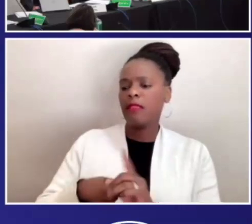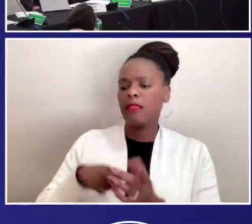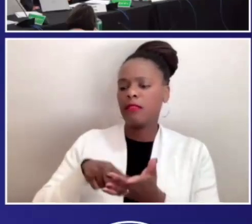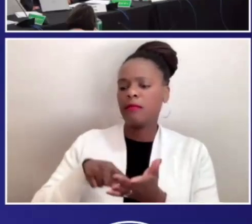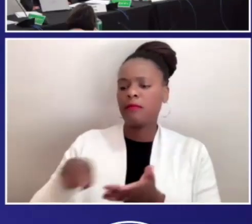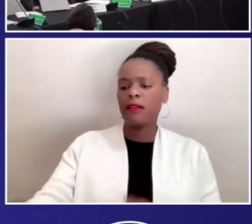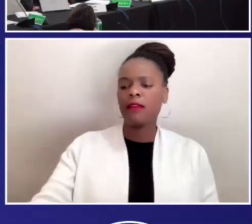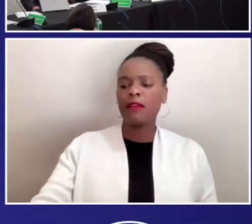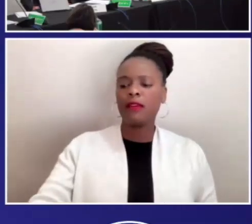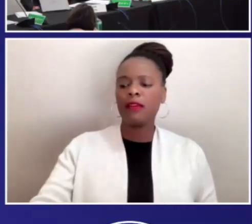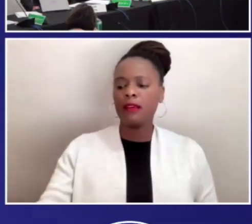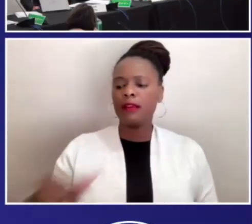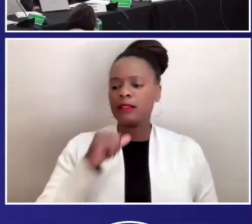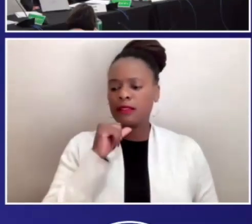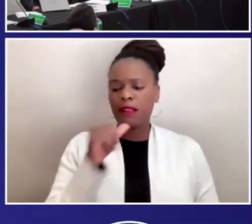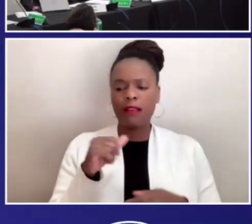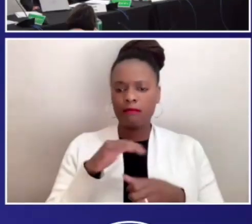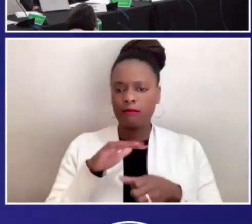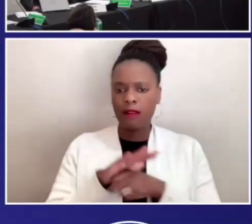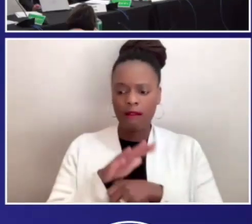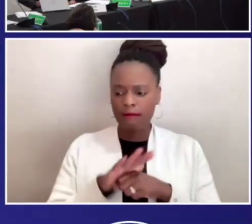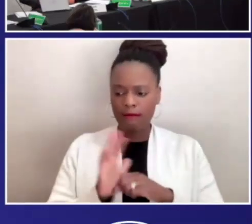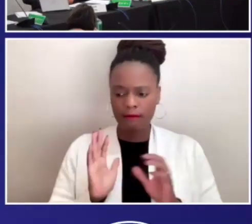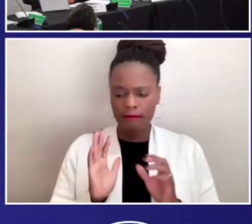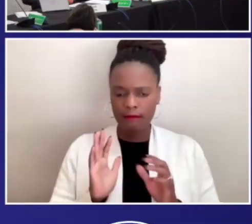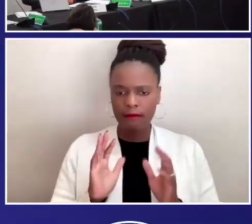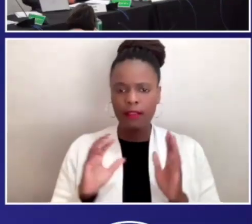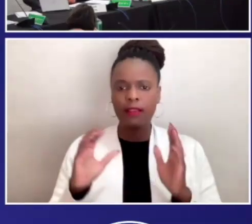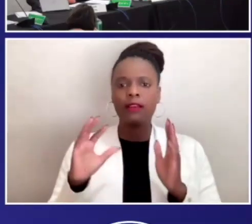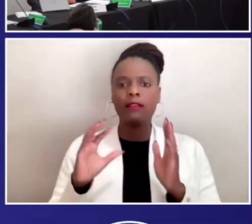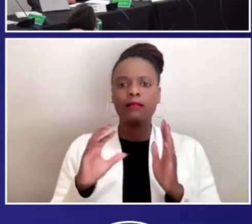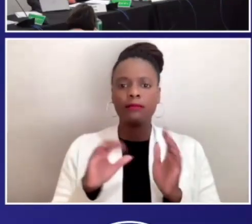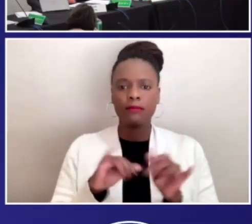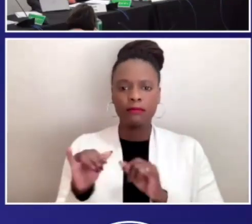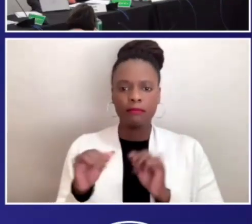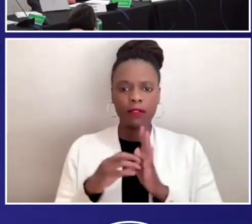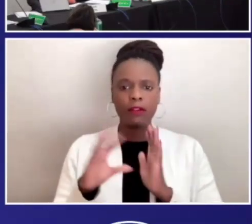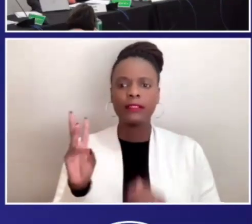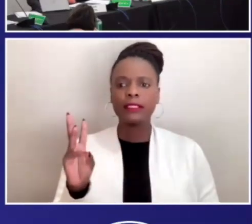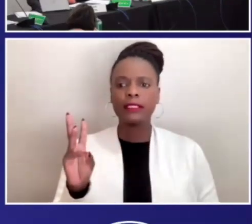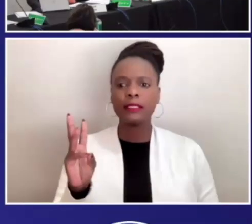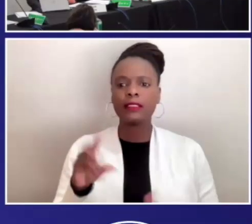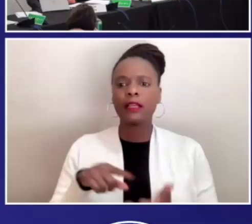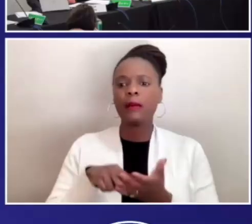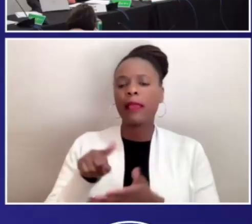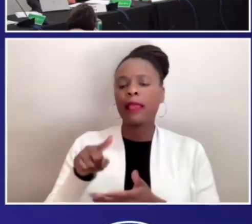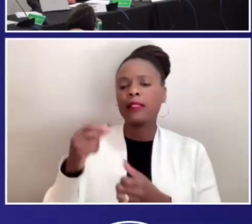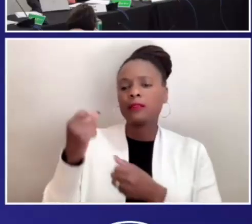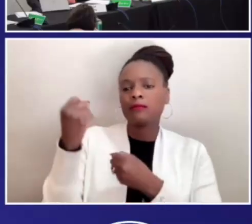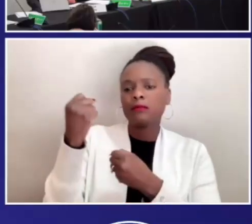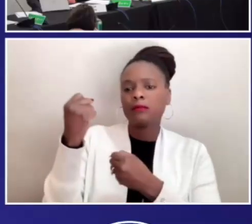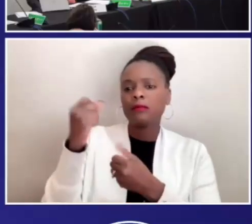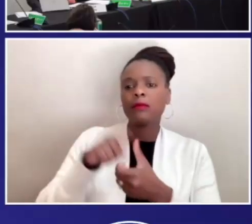sufficient like paragraph (6), the payment of that principal is postponed until the borrower chooses to leave the